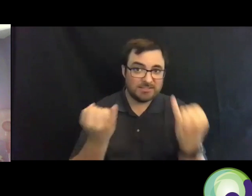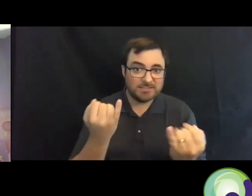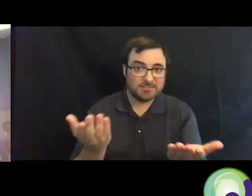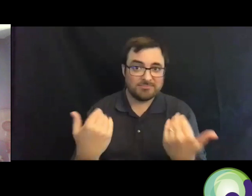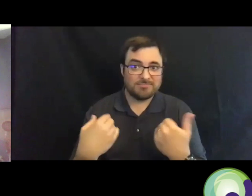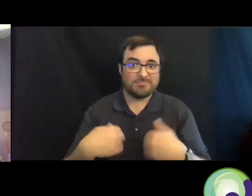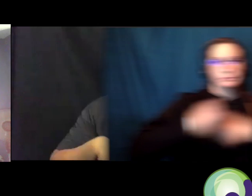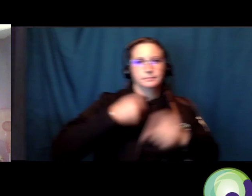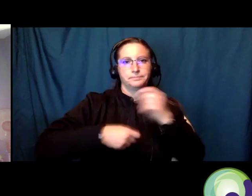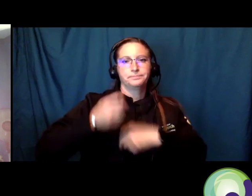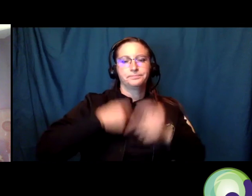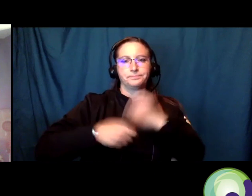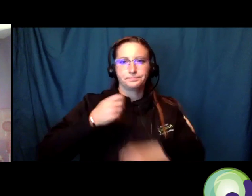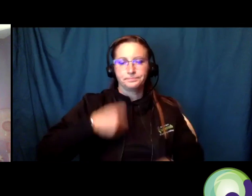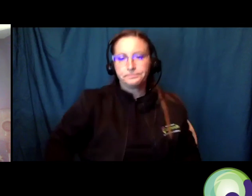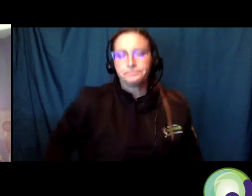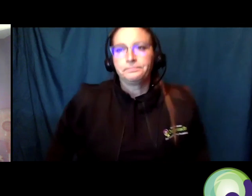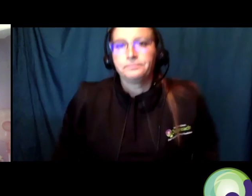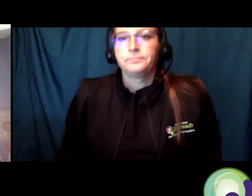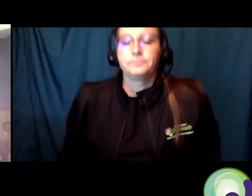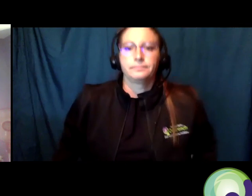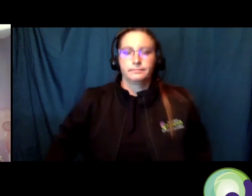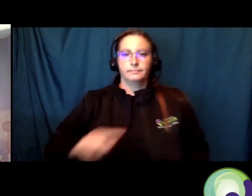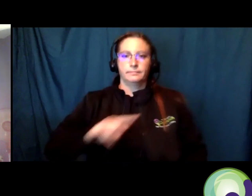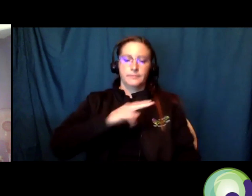Heidi: So this is Heidi Hollenberger. I just you, guys triggered sort of a thought for me.